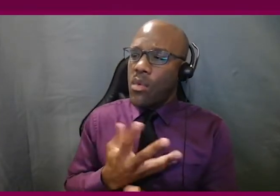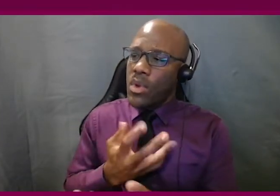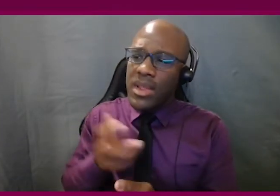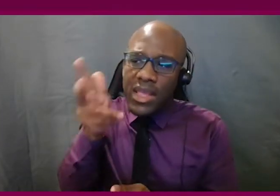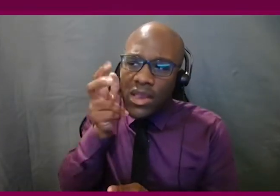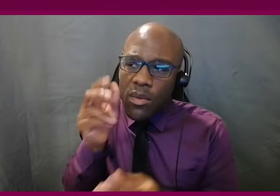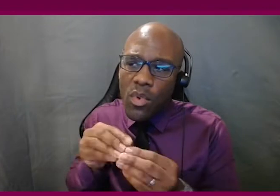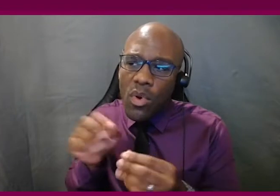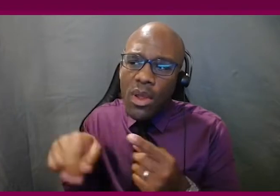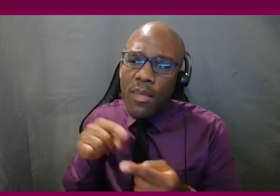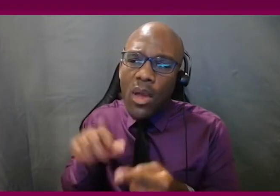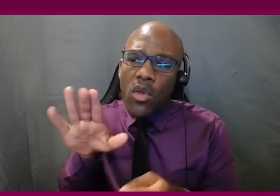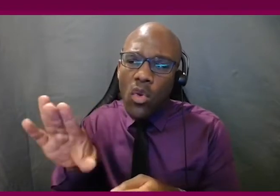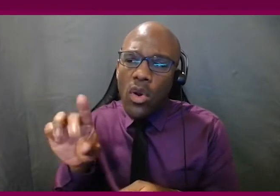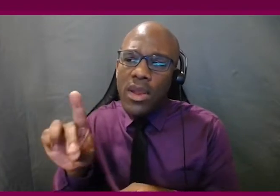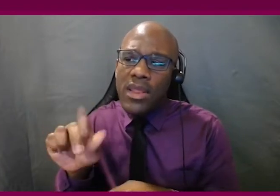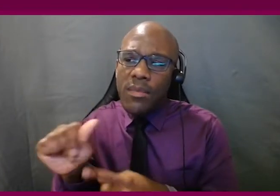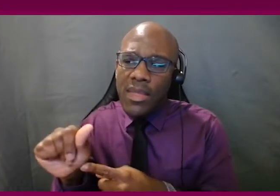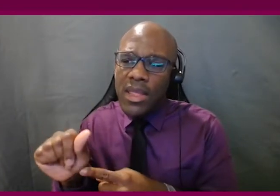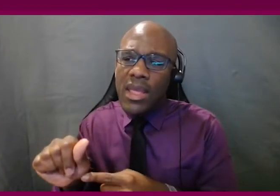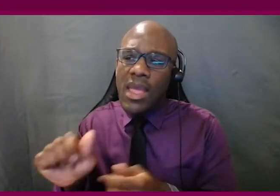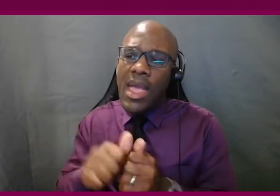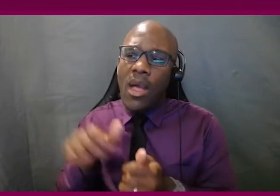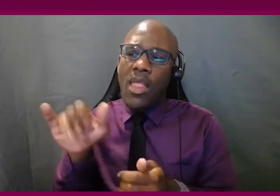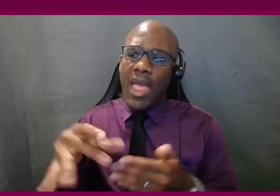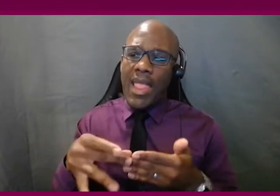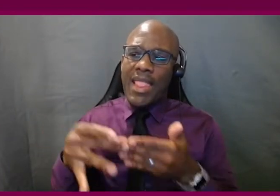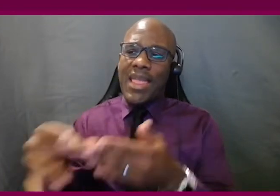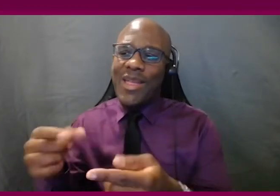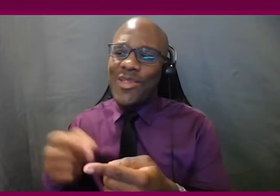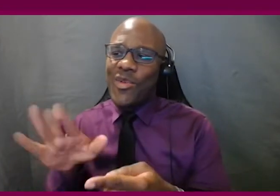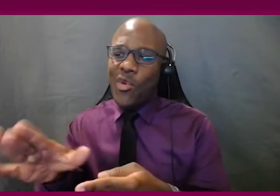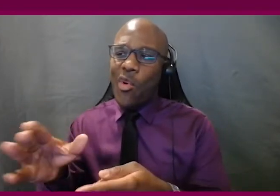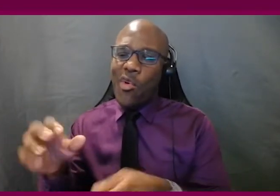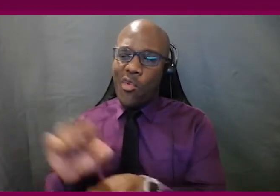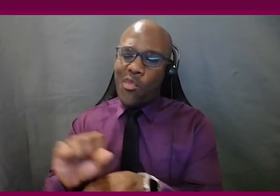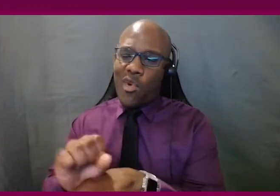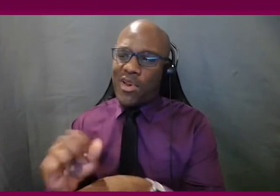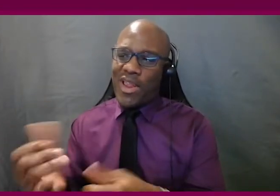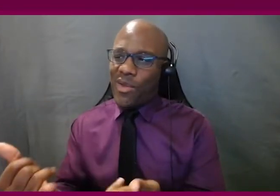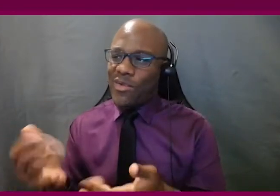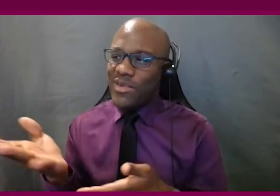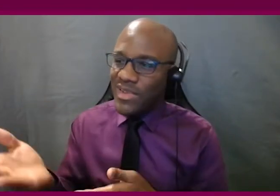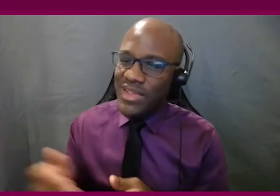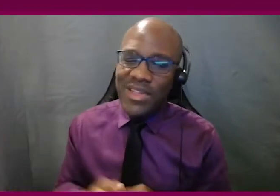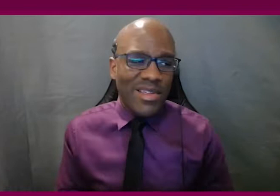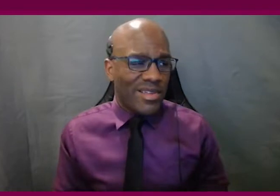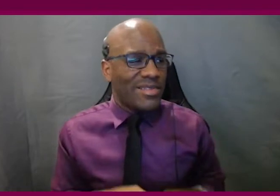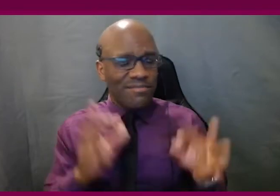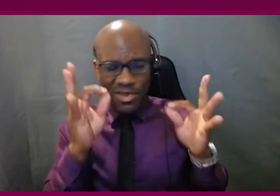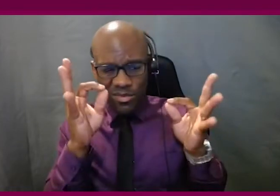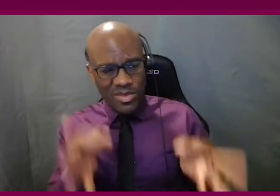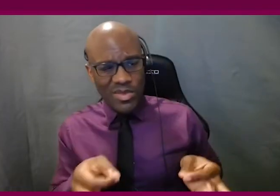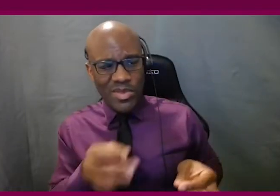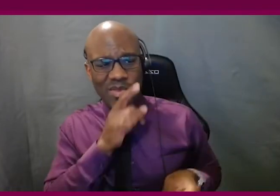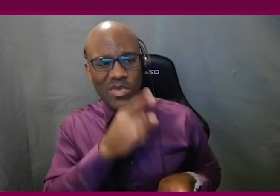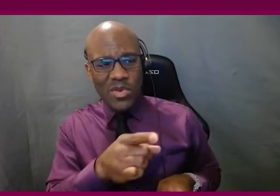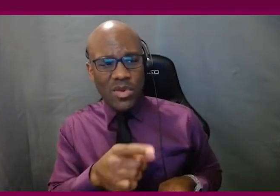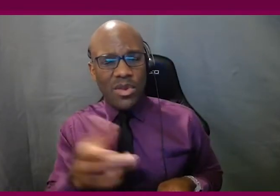Bri Beck: Absolutely. I was diagnosed when I was about two years old with a form of dwarfism called pseudoachondroplasia.